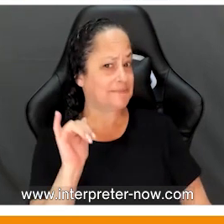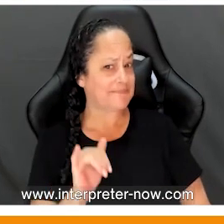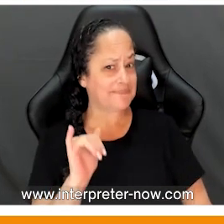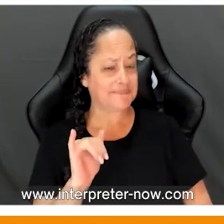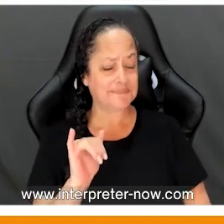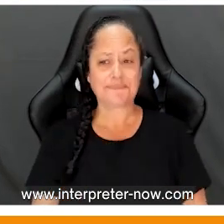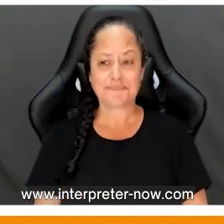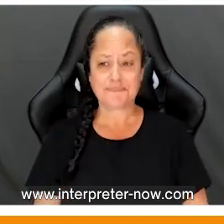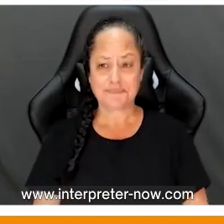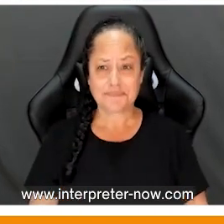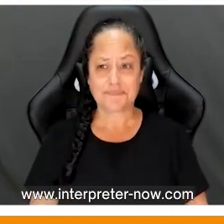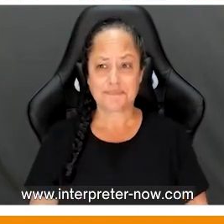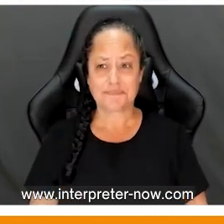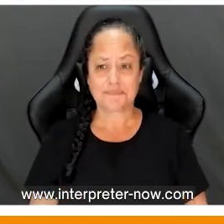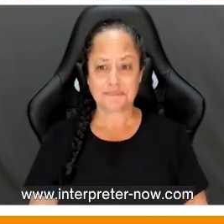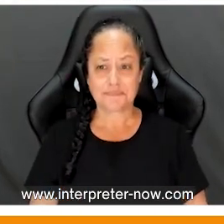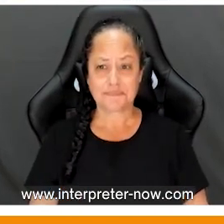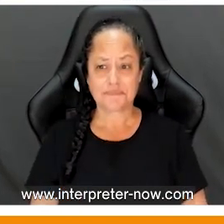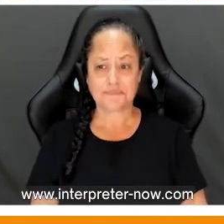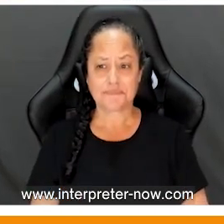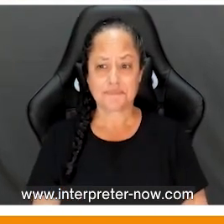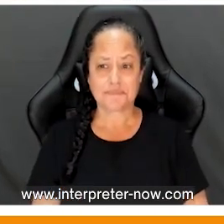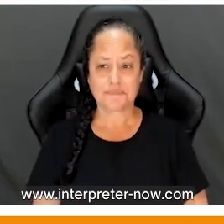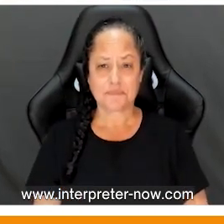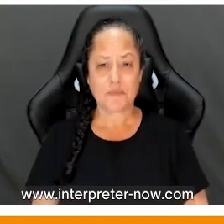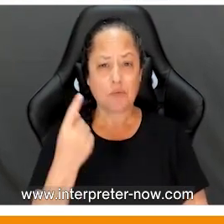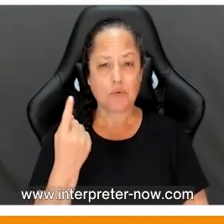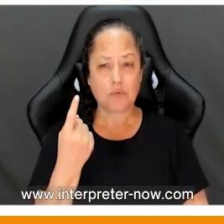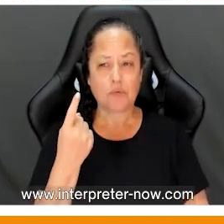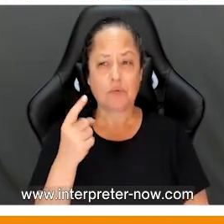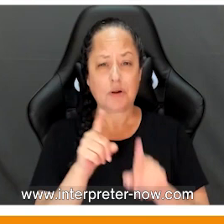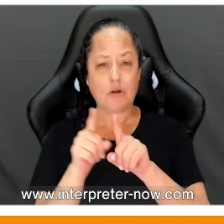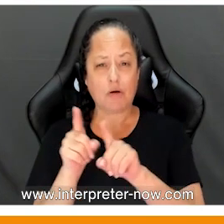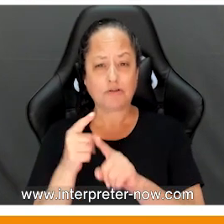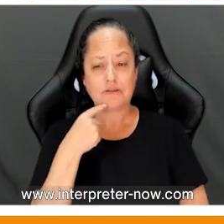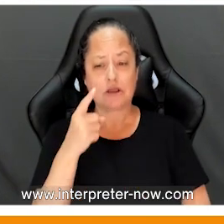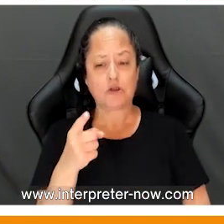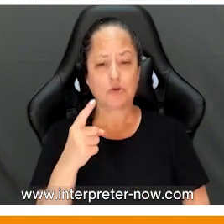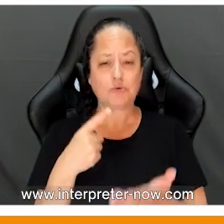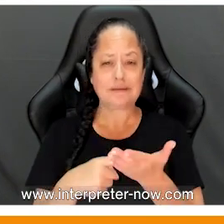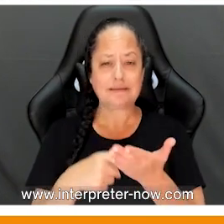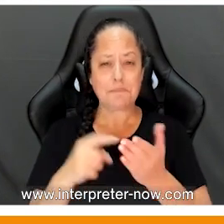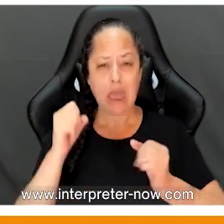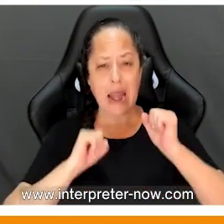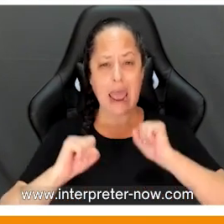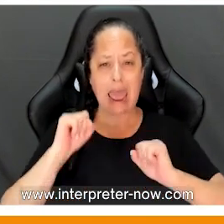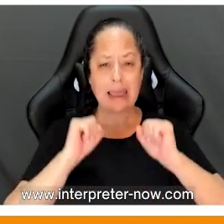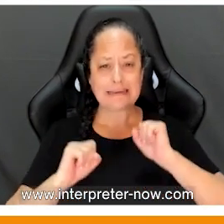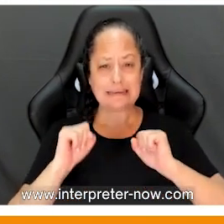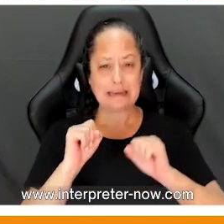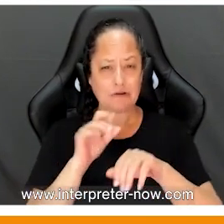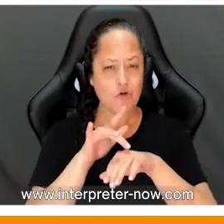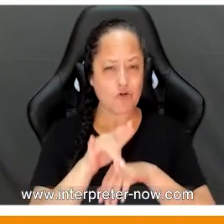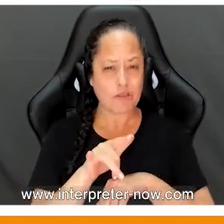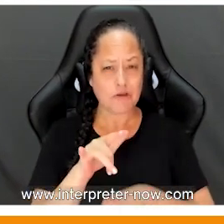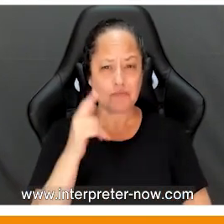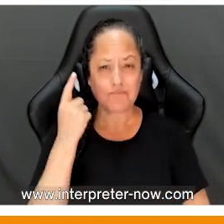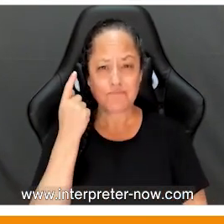I would also say, you talked about acting earlier, and a part of mindfulness